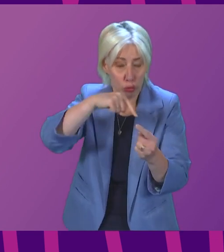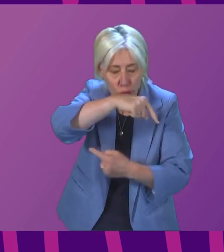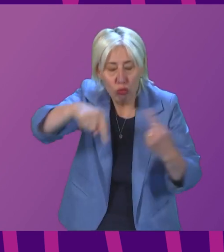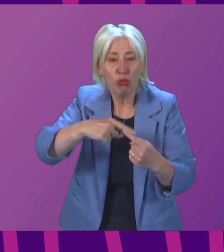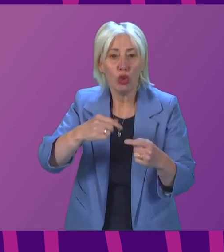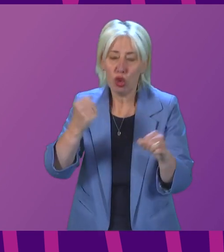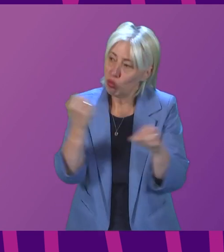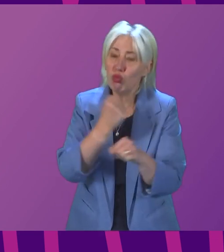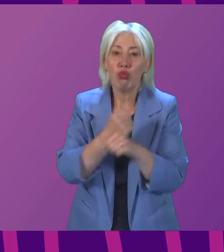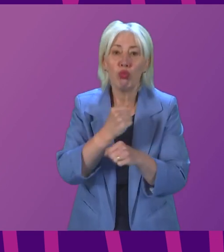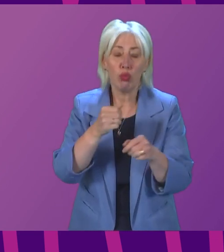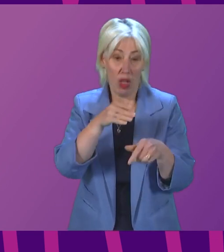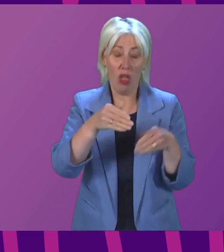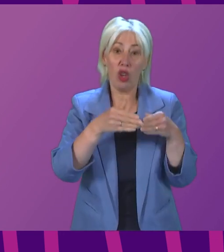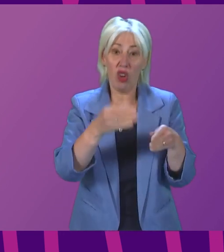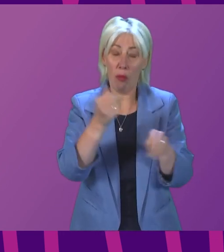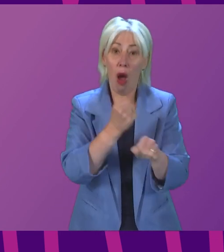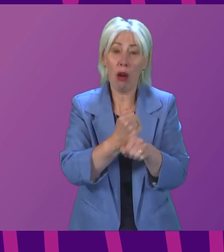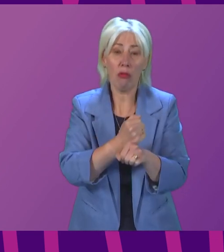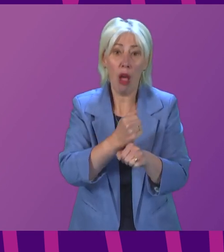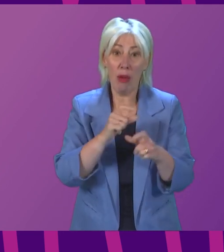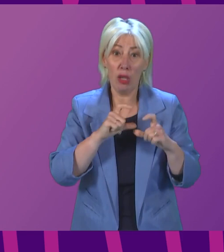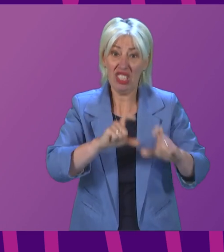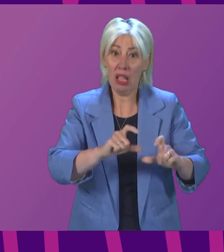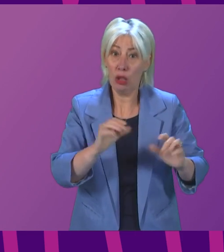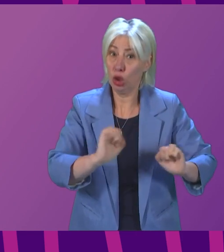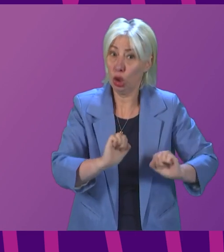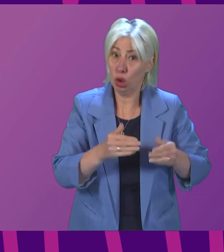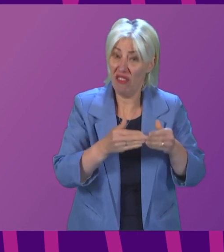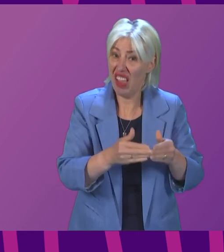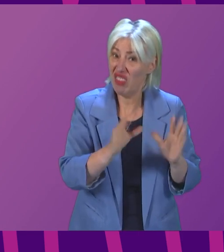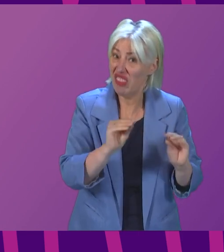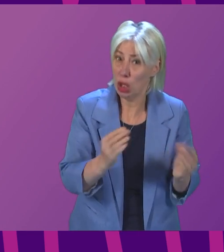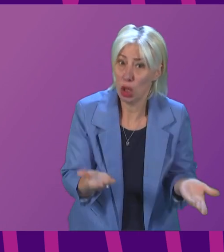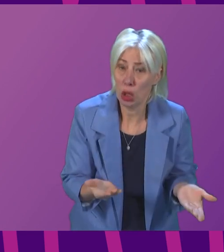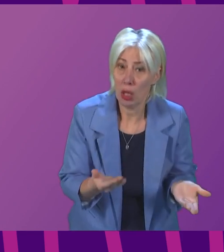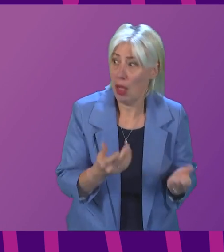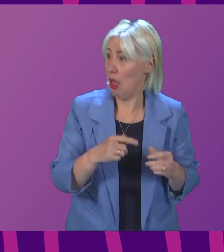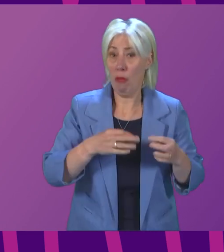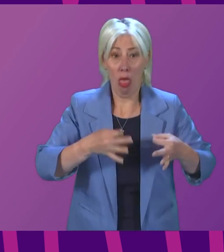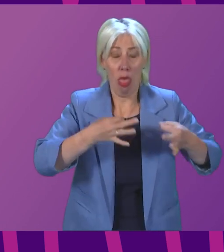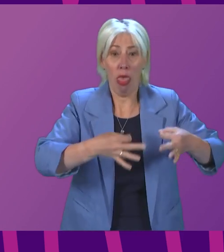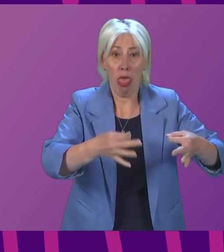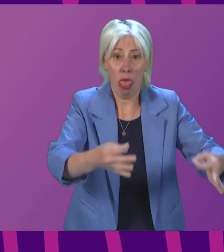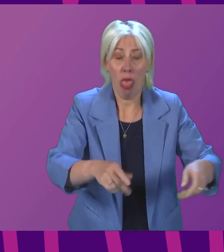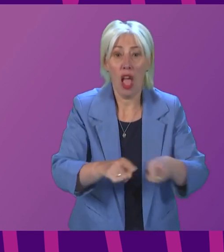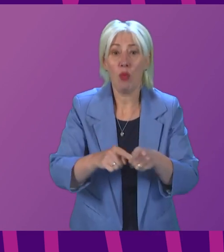still not been delivered, are costing more and have been delayed again. The email that I am holding, which was also obtained through freedom of information requests,